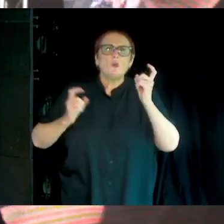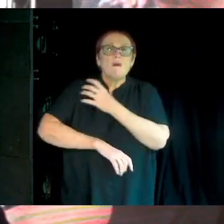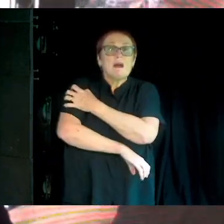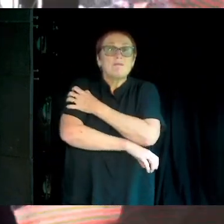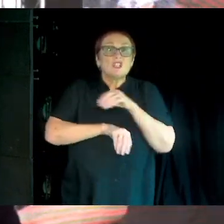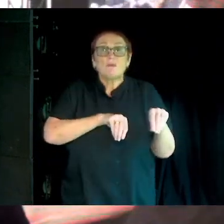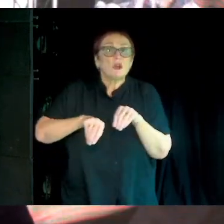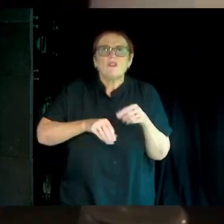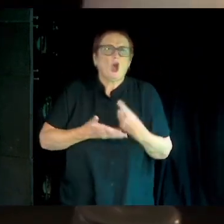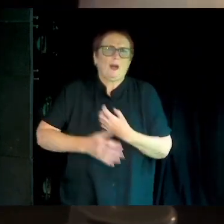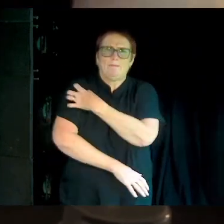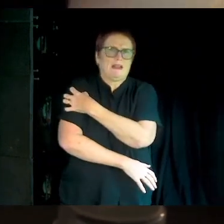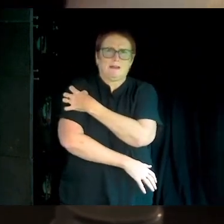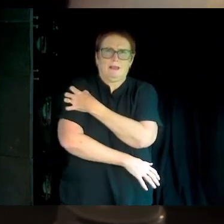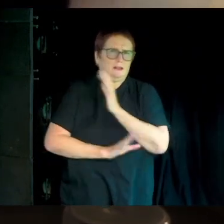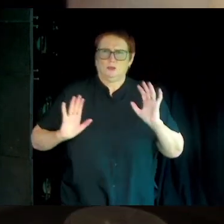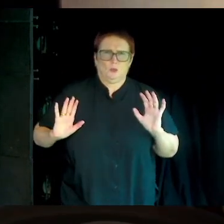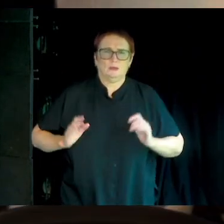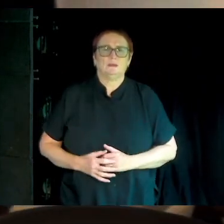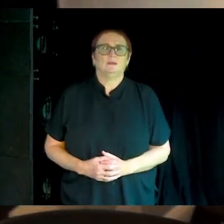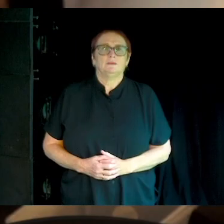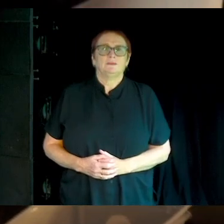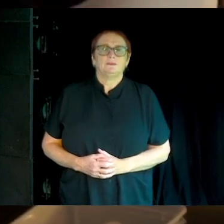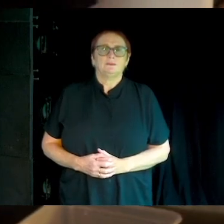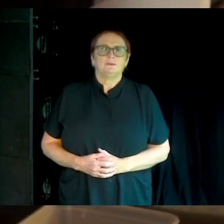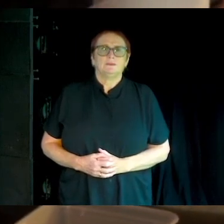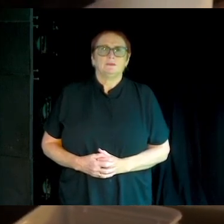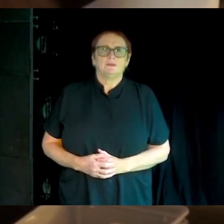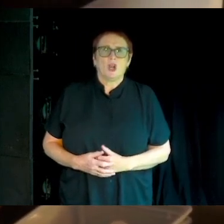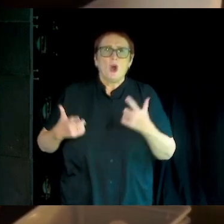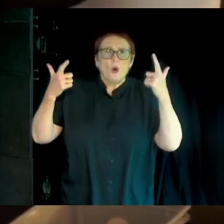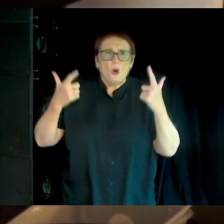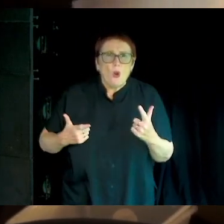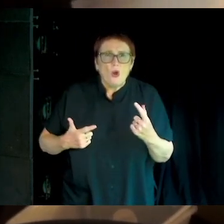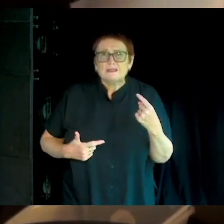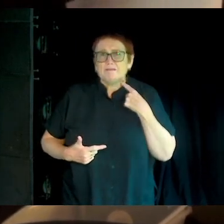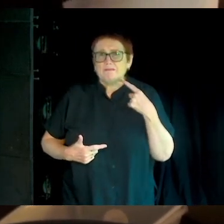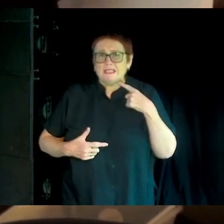it's just the muscles so this is the mystic look how full are they that is why I love a